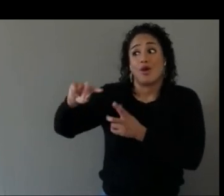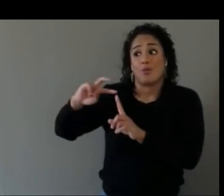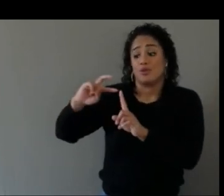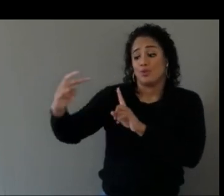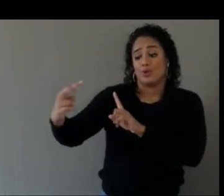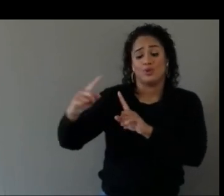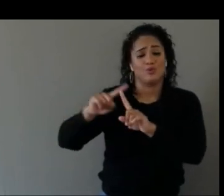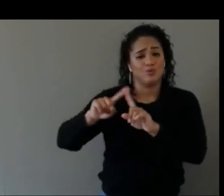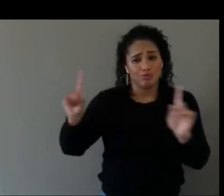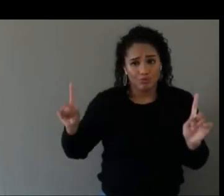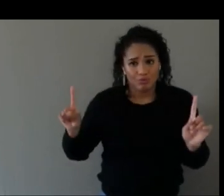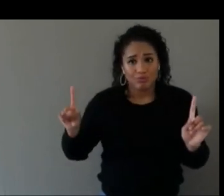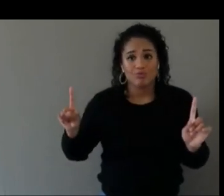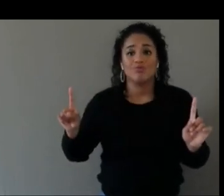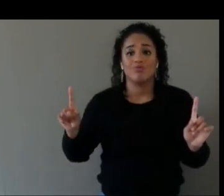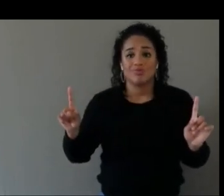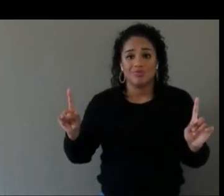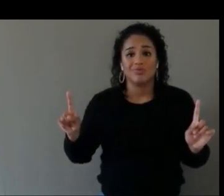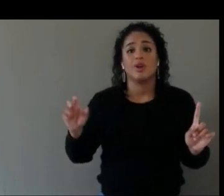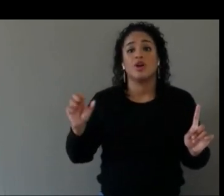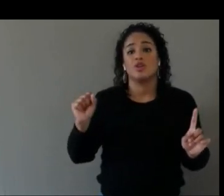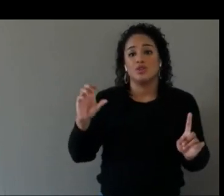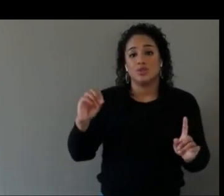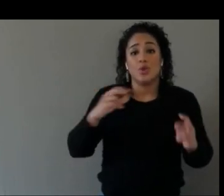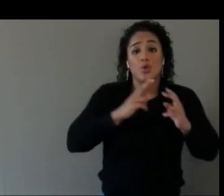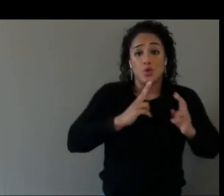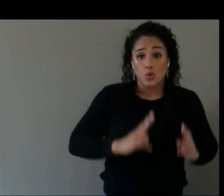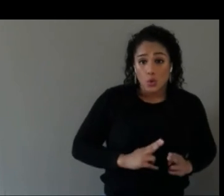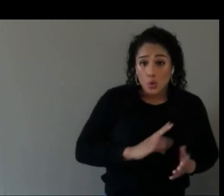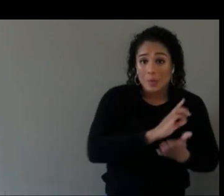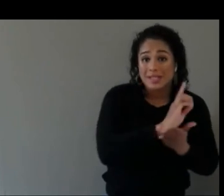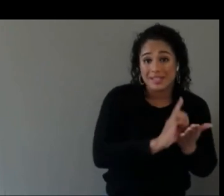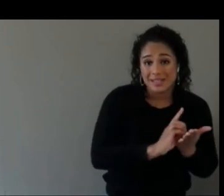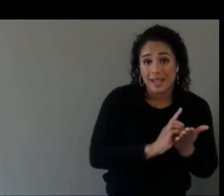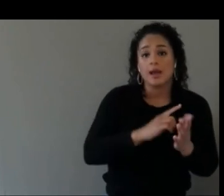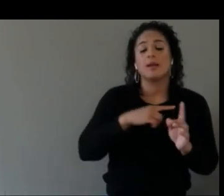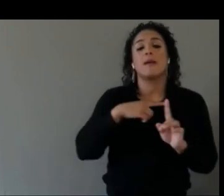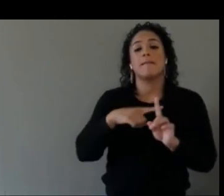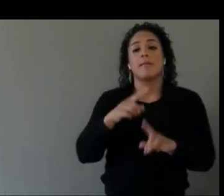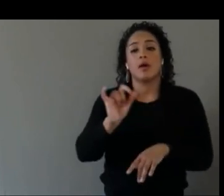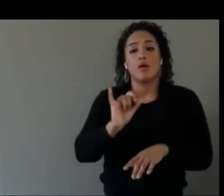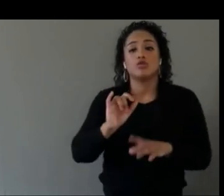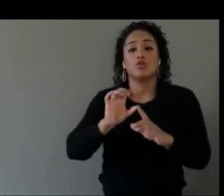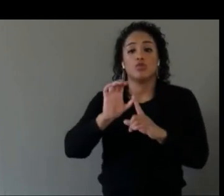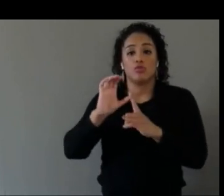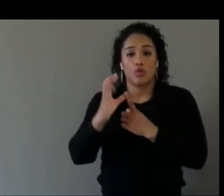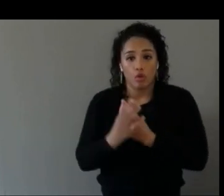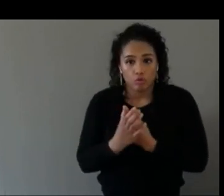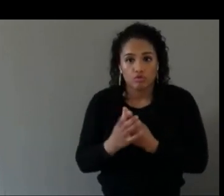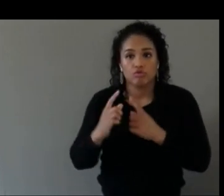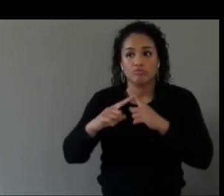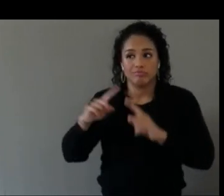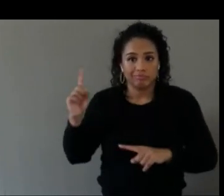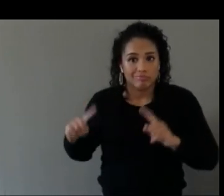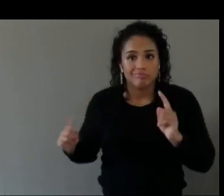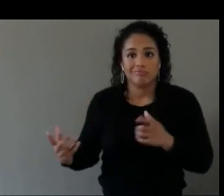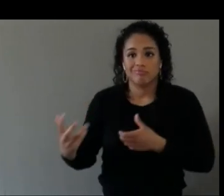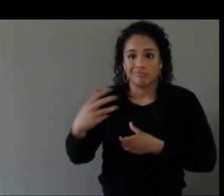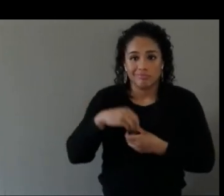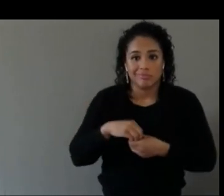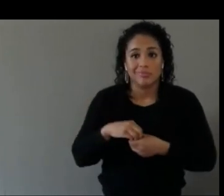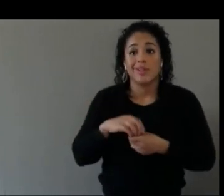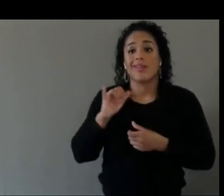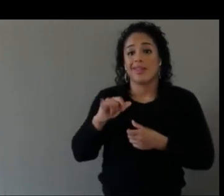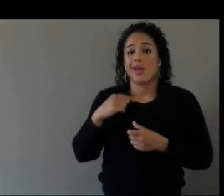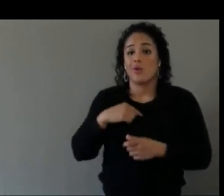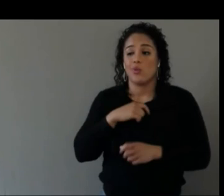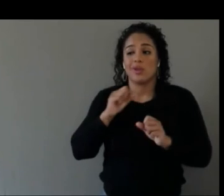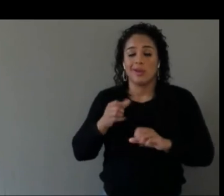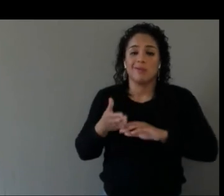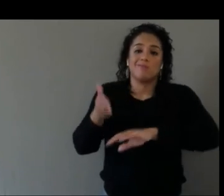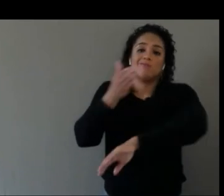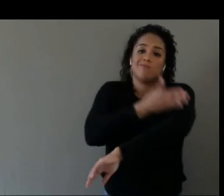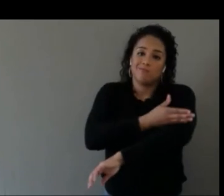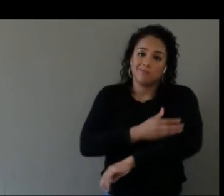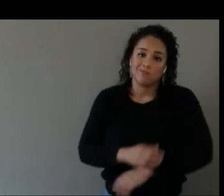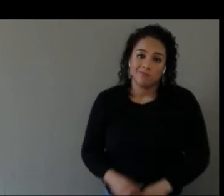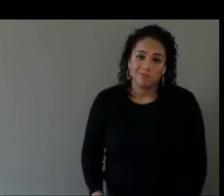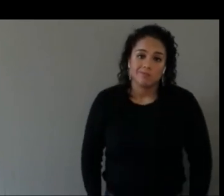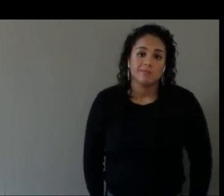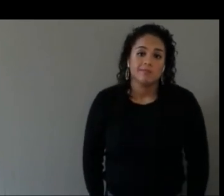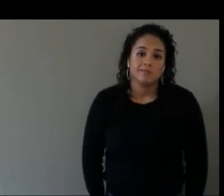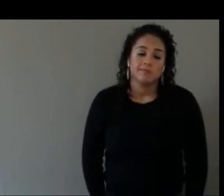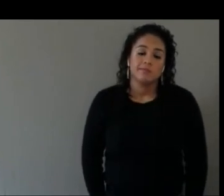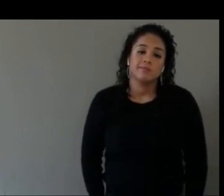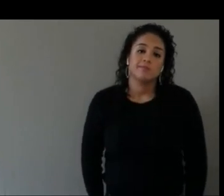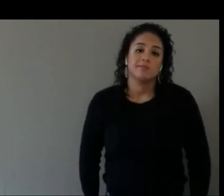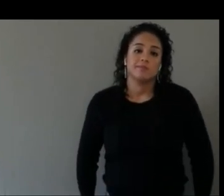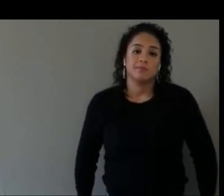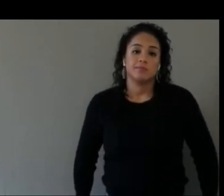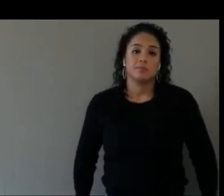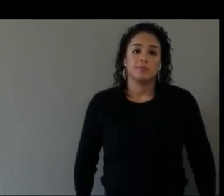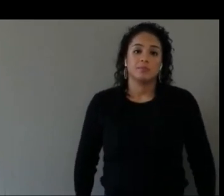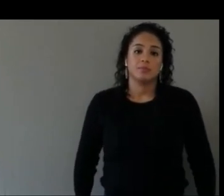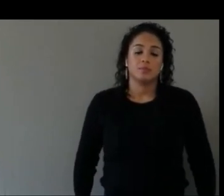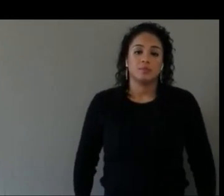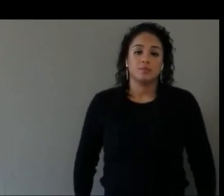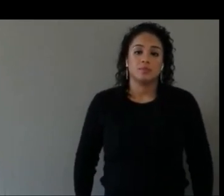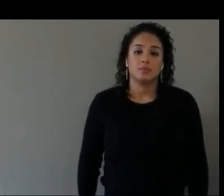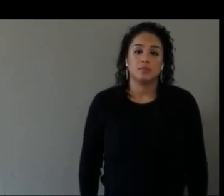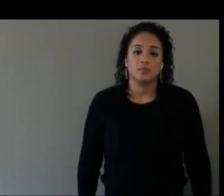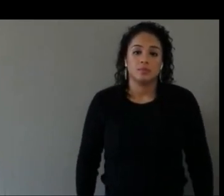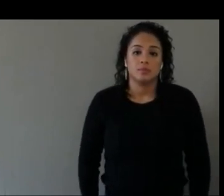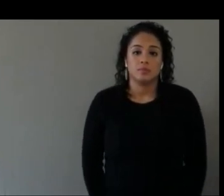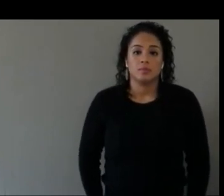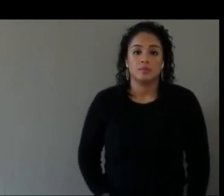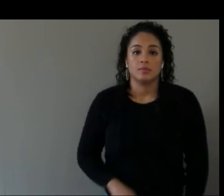and cross culturally, right, and intraculturally is something we could do a lot more of and